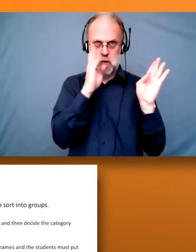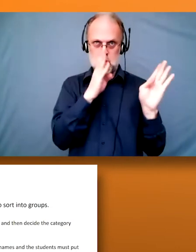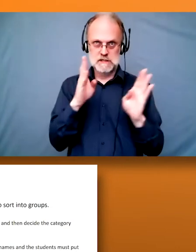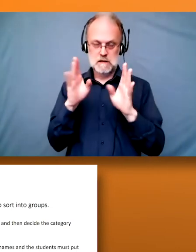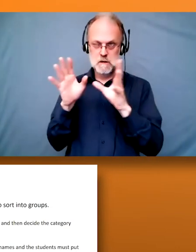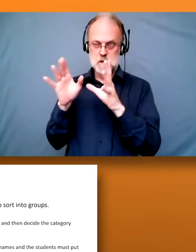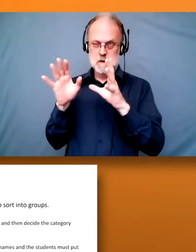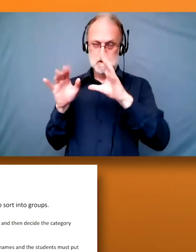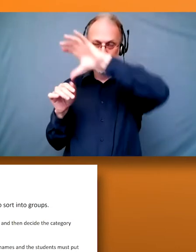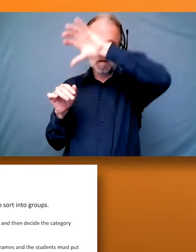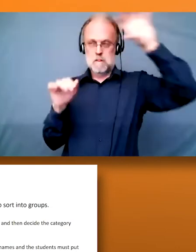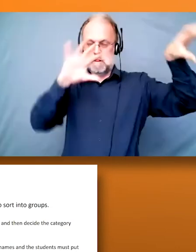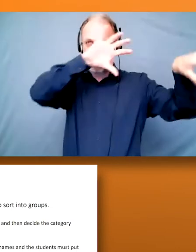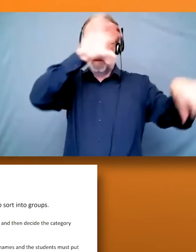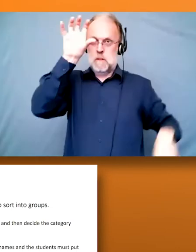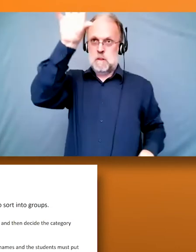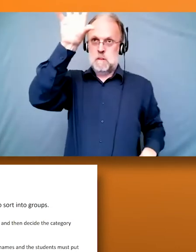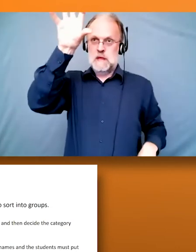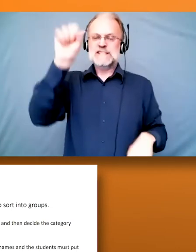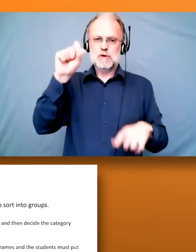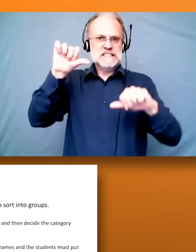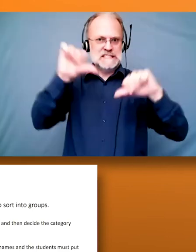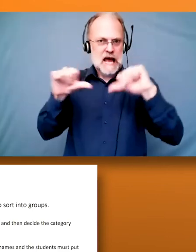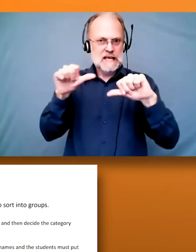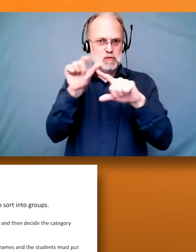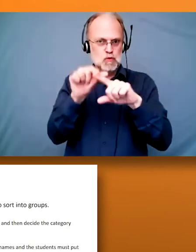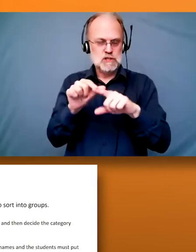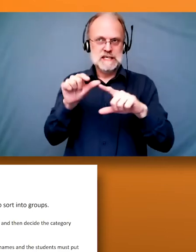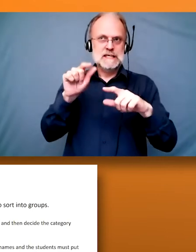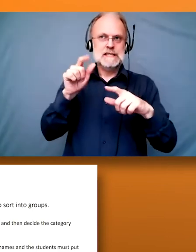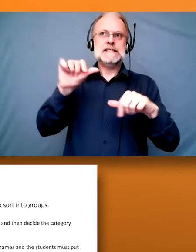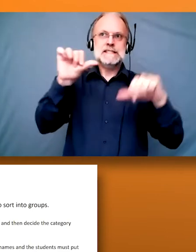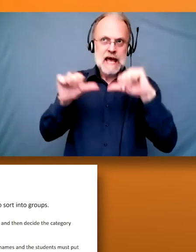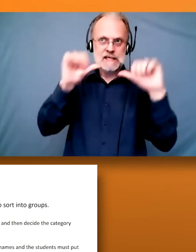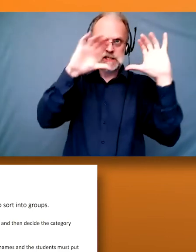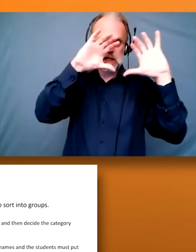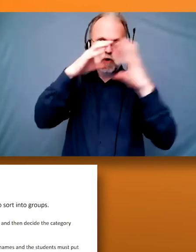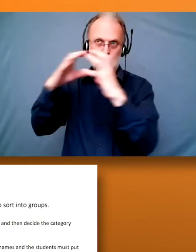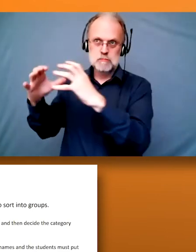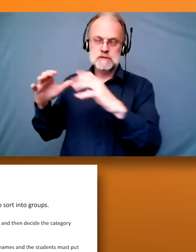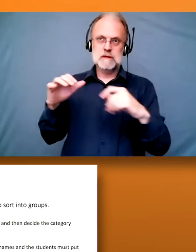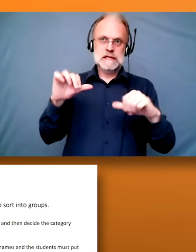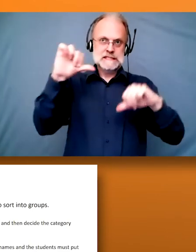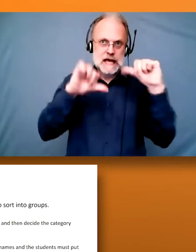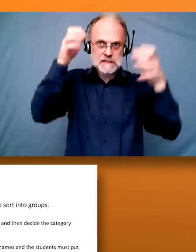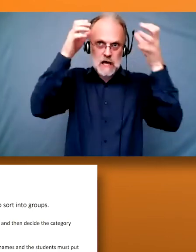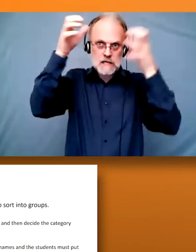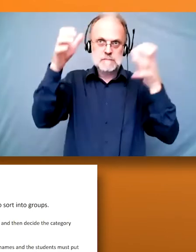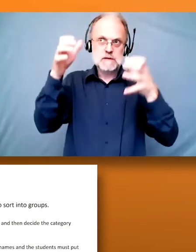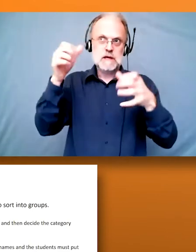their brain kind of needs to go towards that science path so that they can pull forth the right words